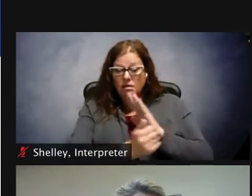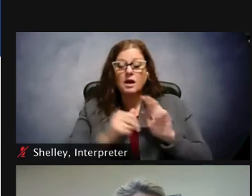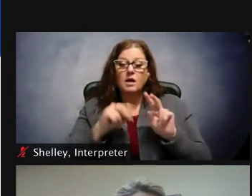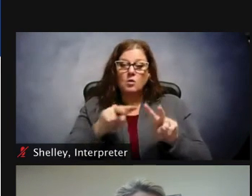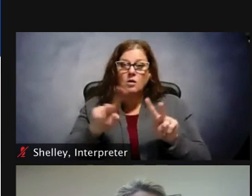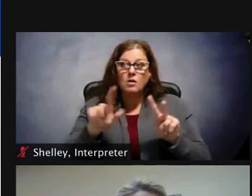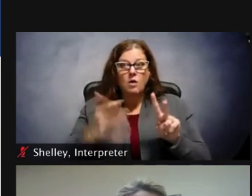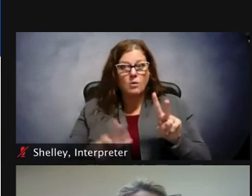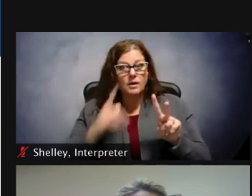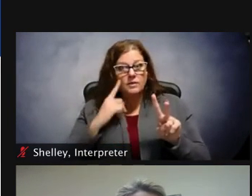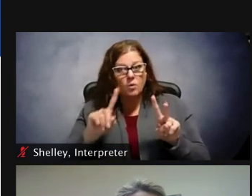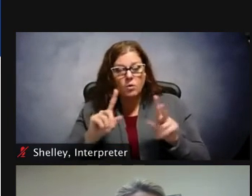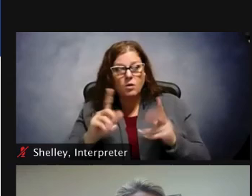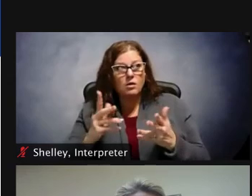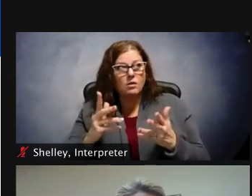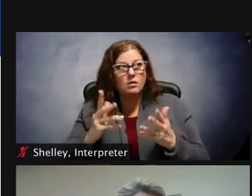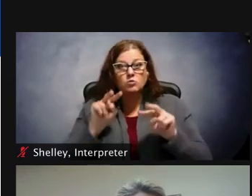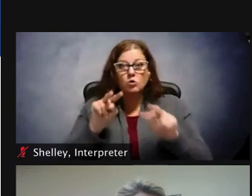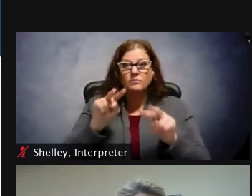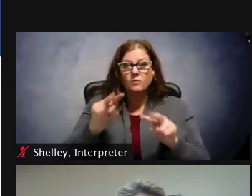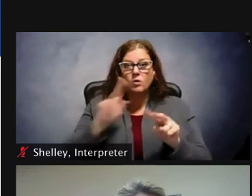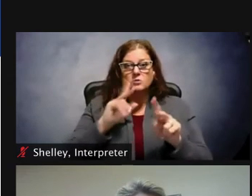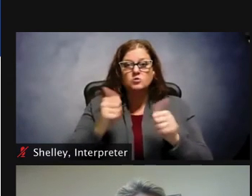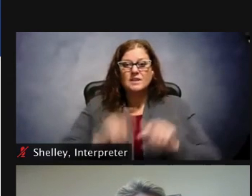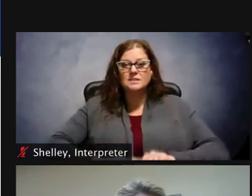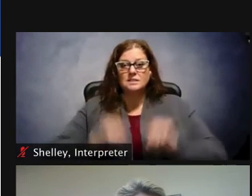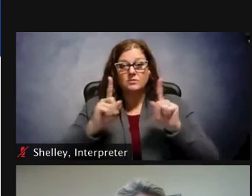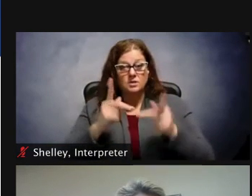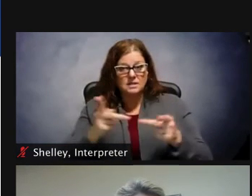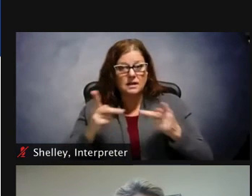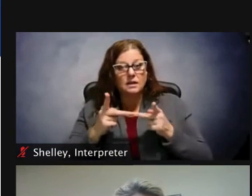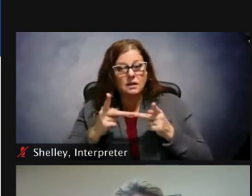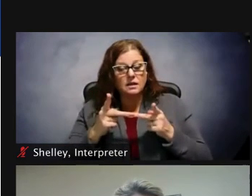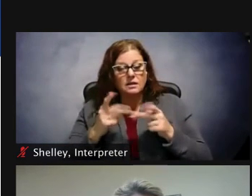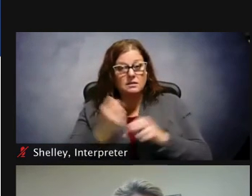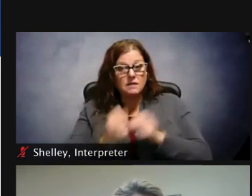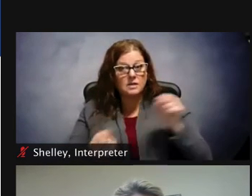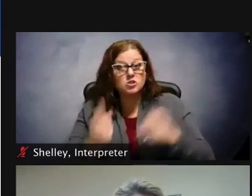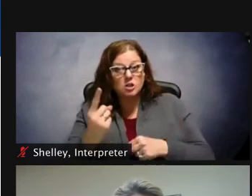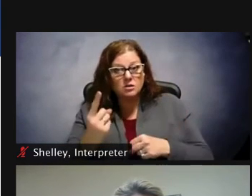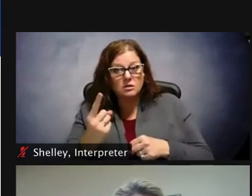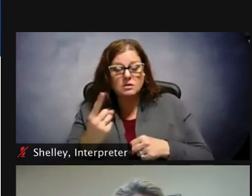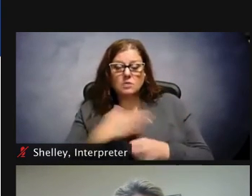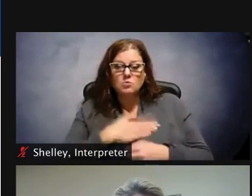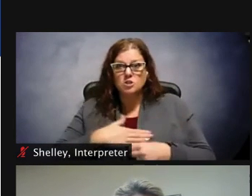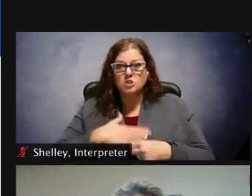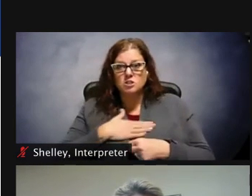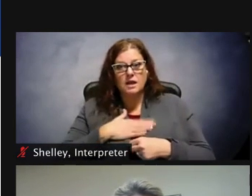forward to trying a different setting next year. And I really appreciate your insight